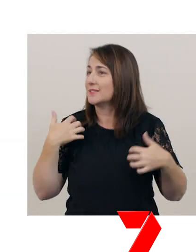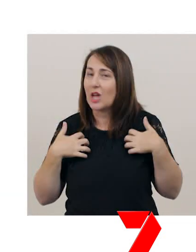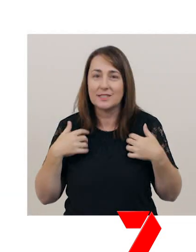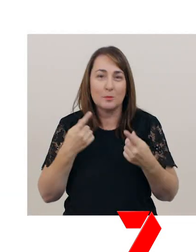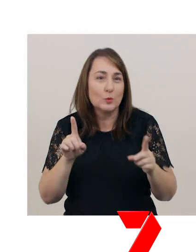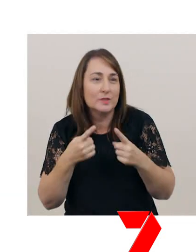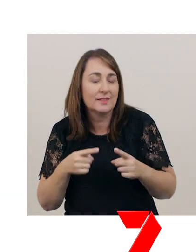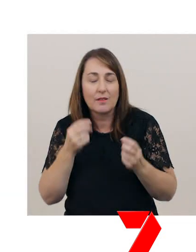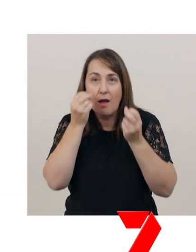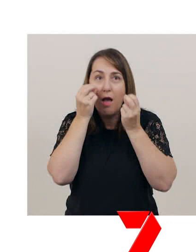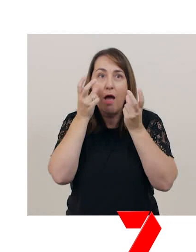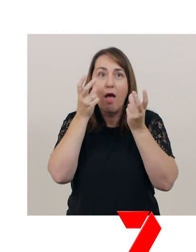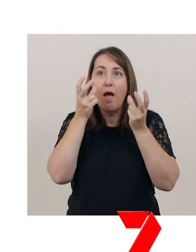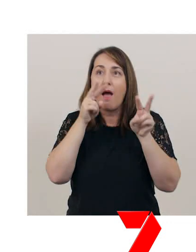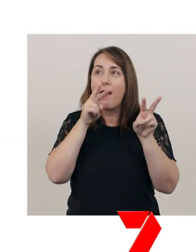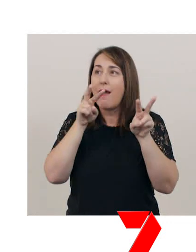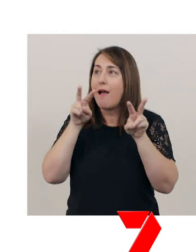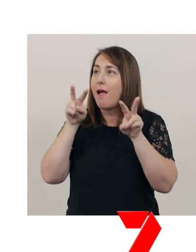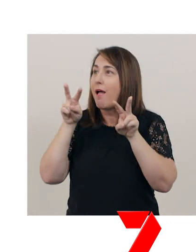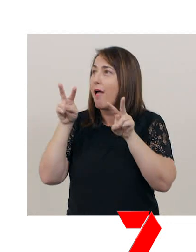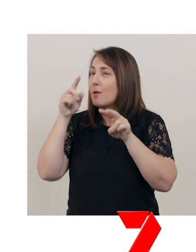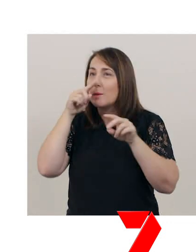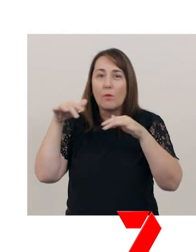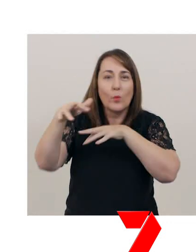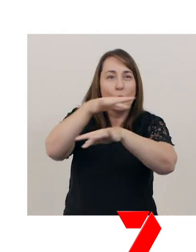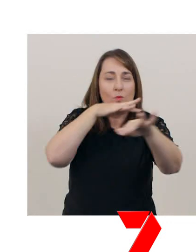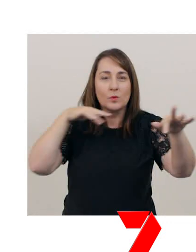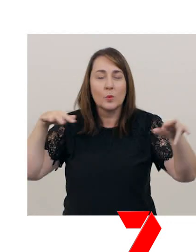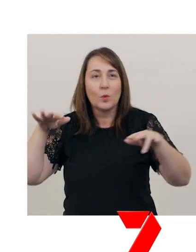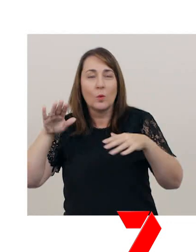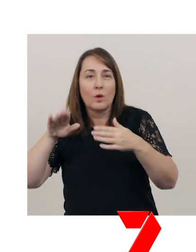She stood wide-eyed staring at the villagers around her until she found,